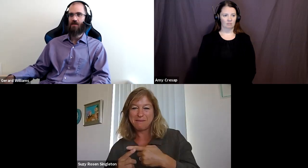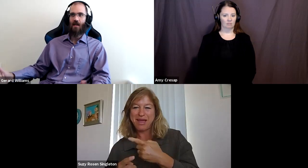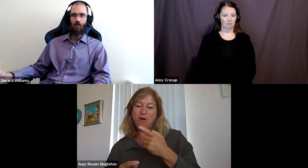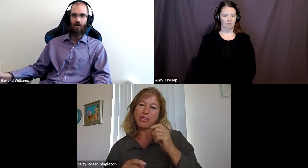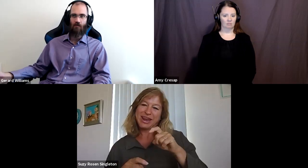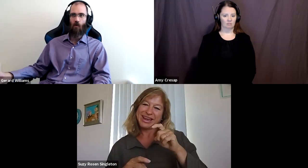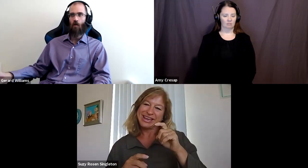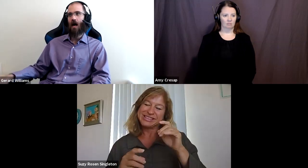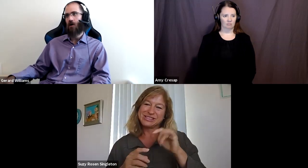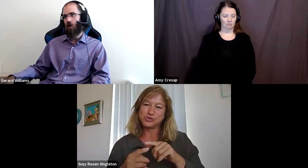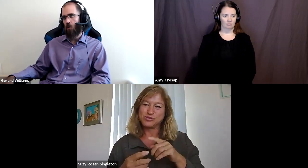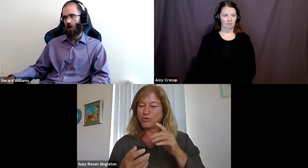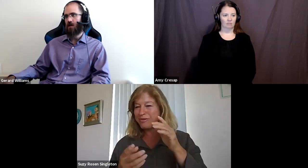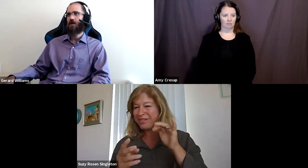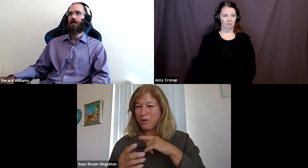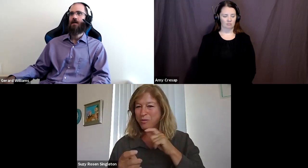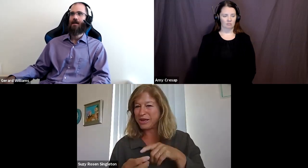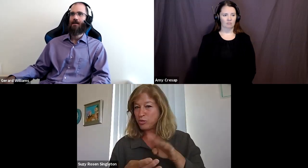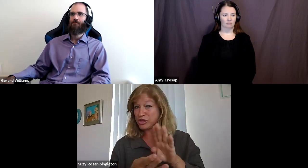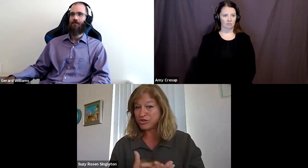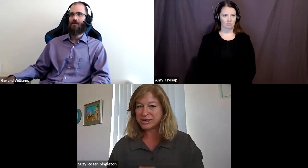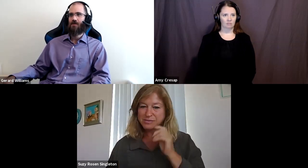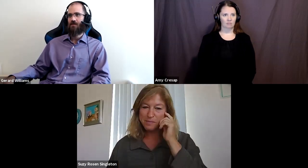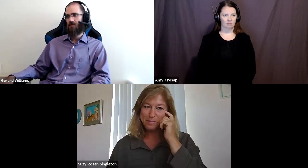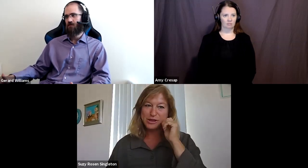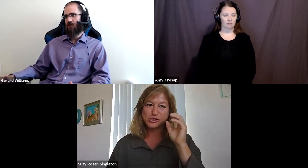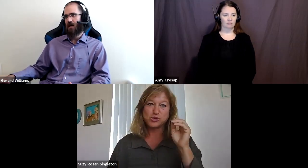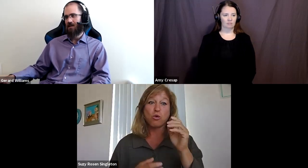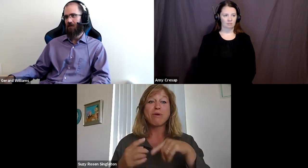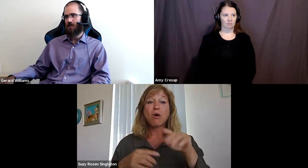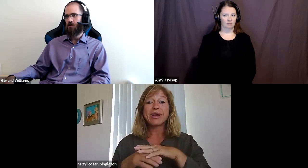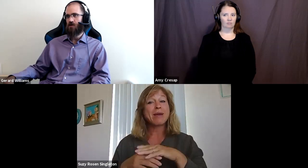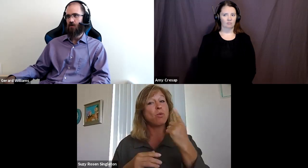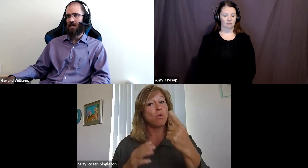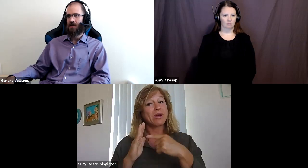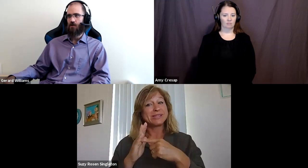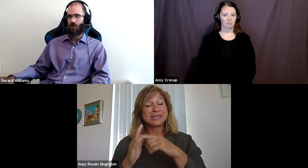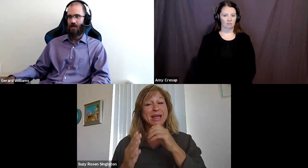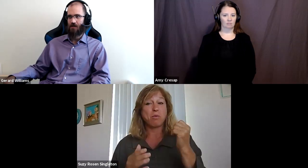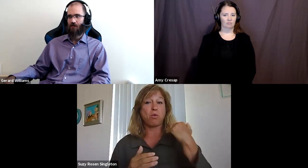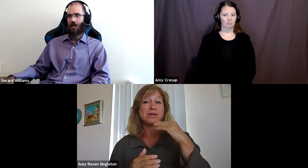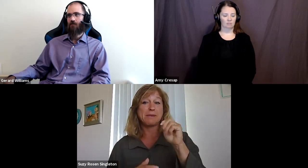Because it helps inform our work to identify issues that we may need to address.